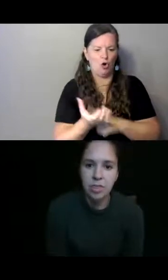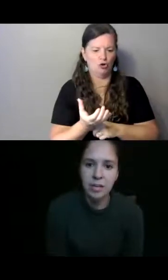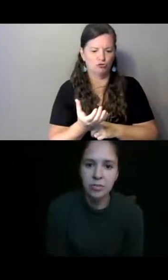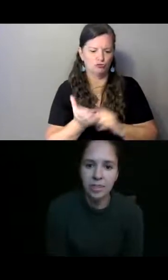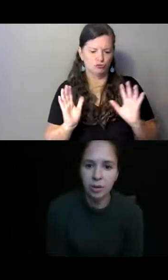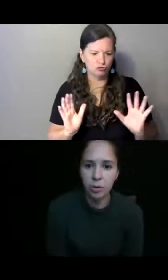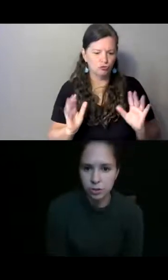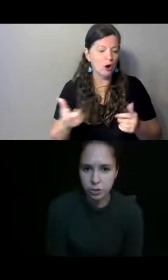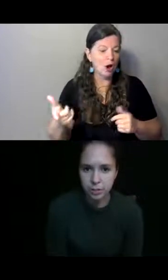Think of their culture.